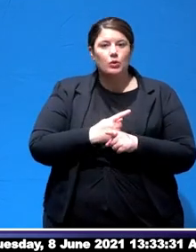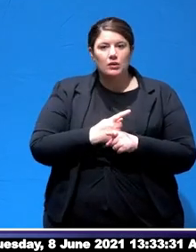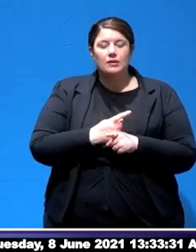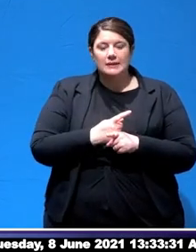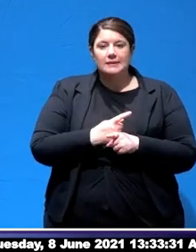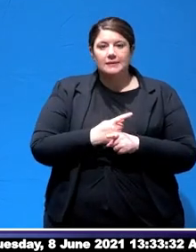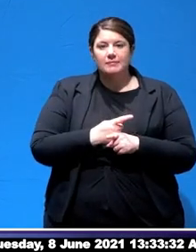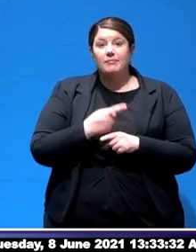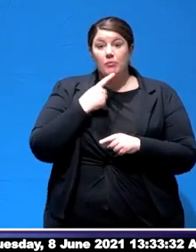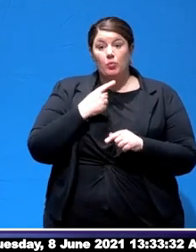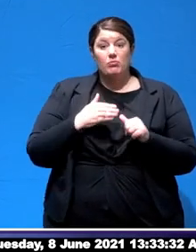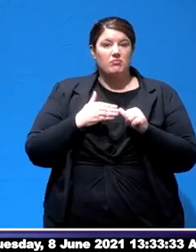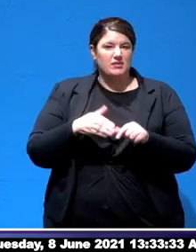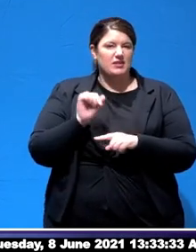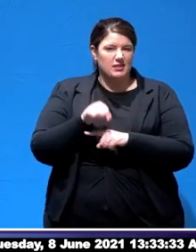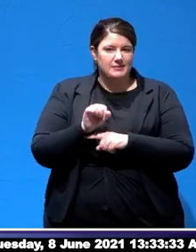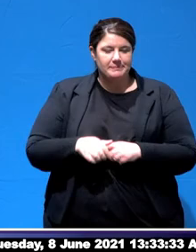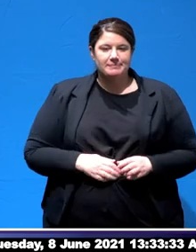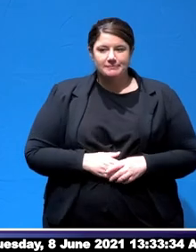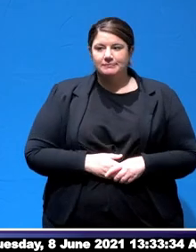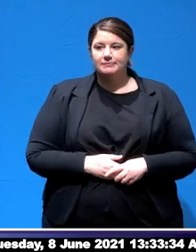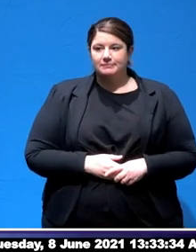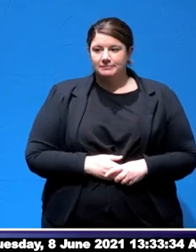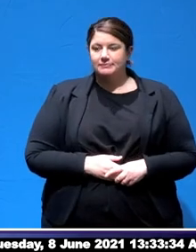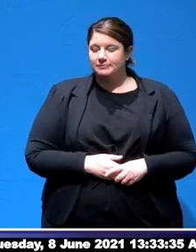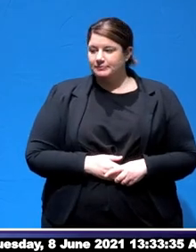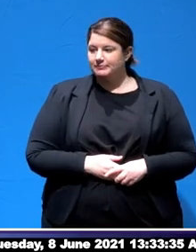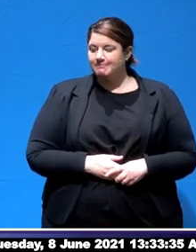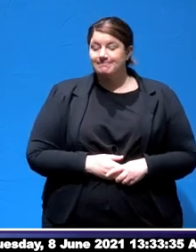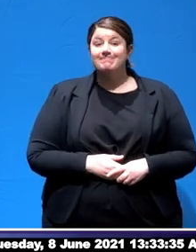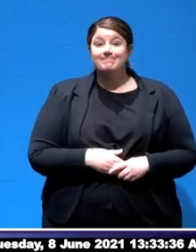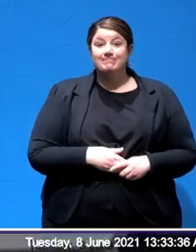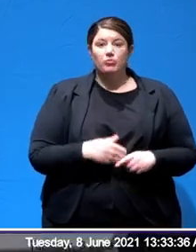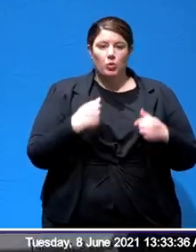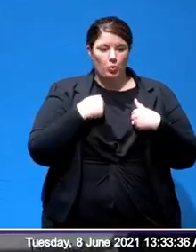she will administer the affirmation to you. I will read you the affirmation.